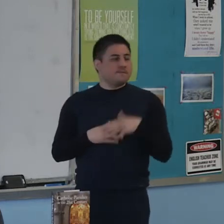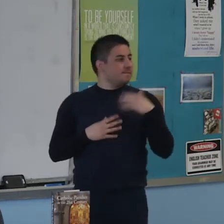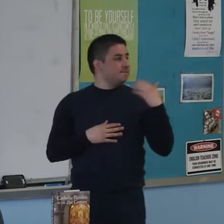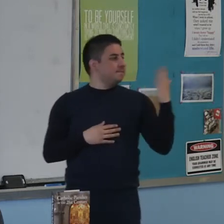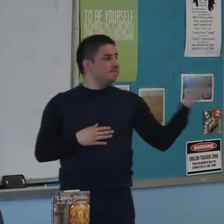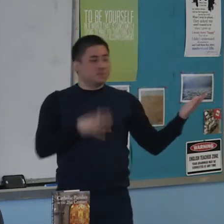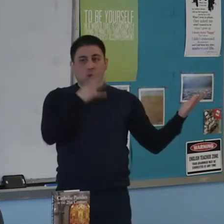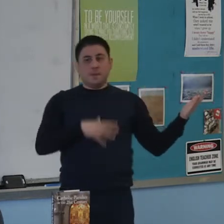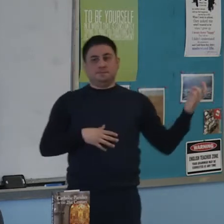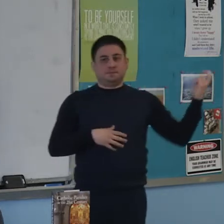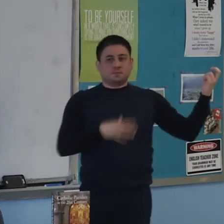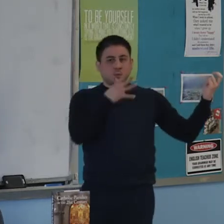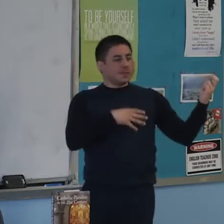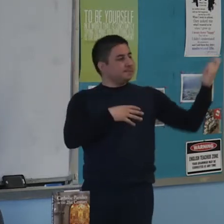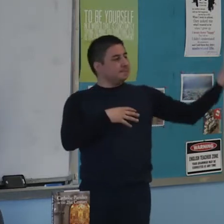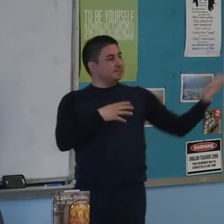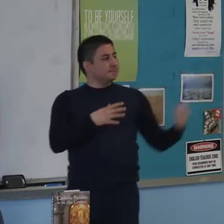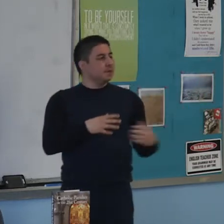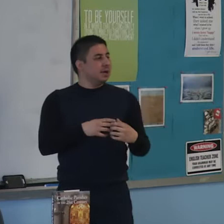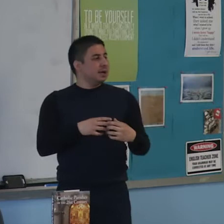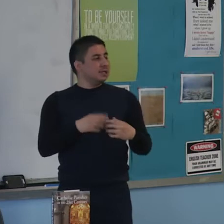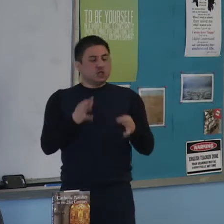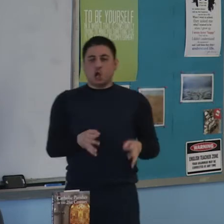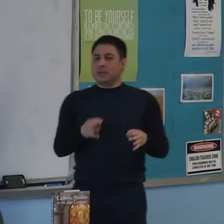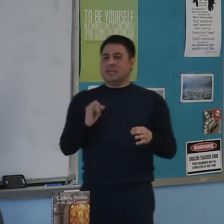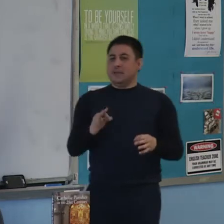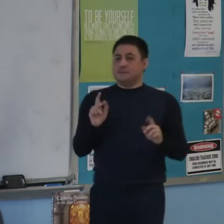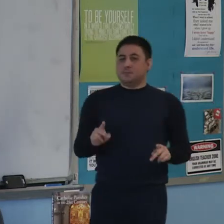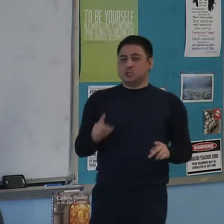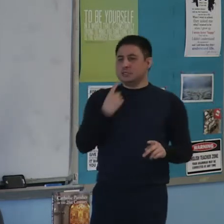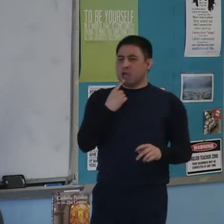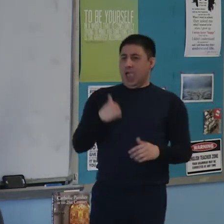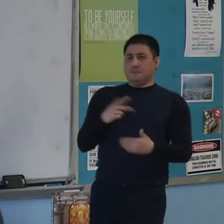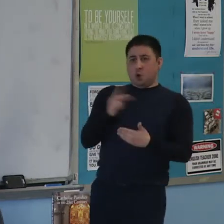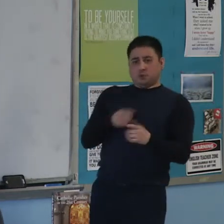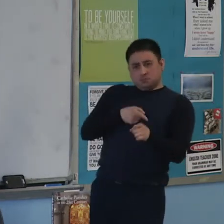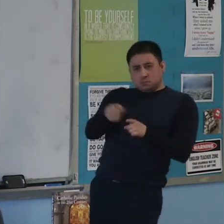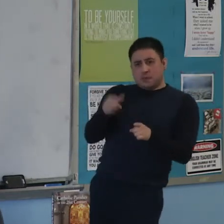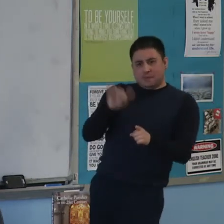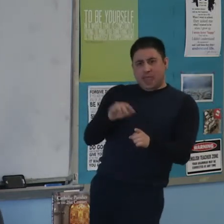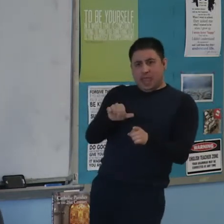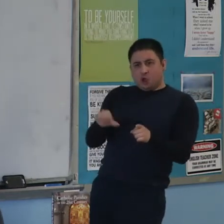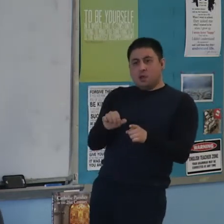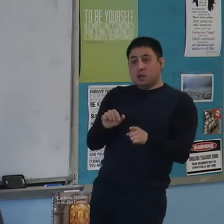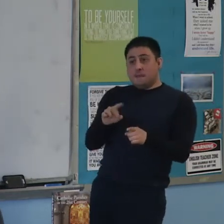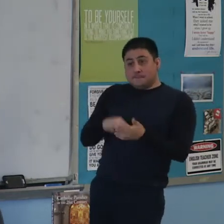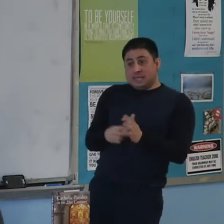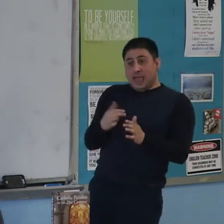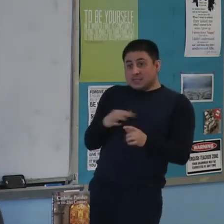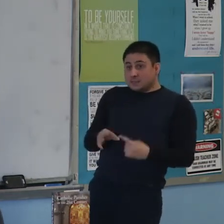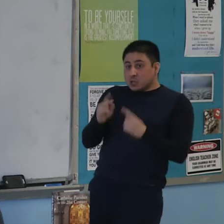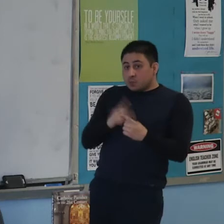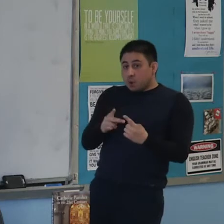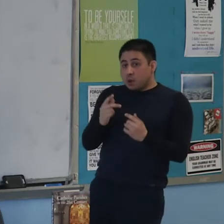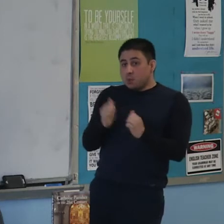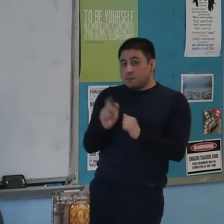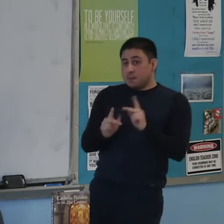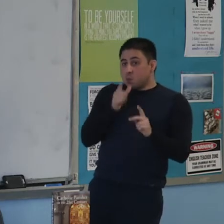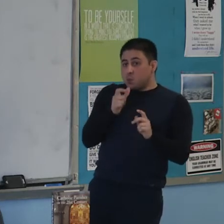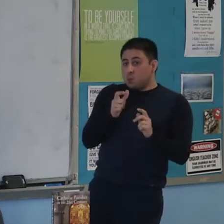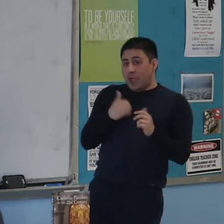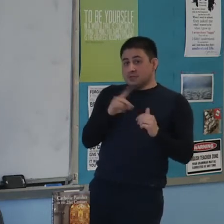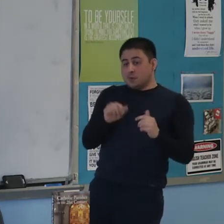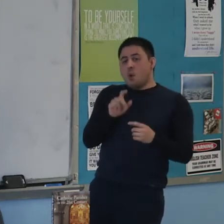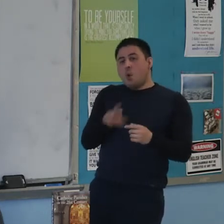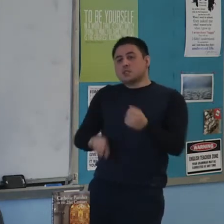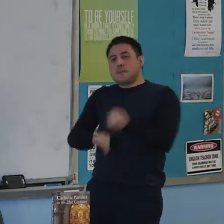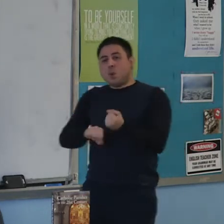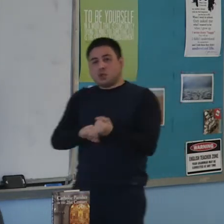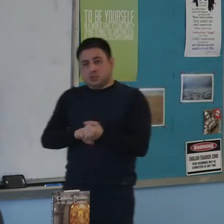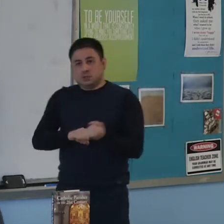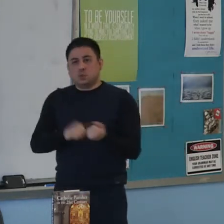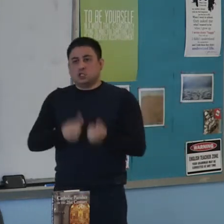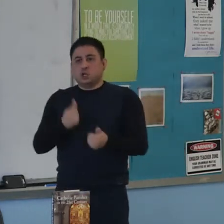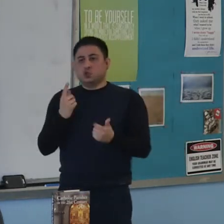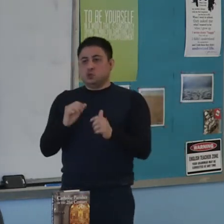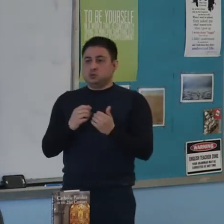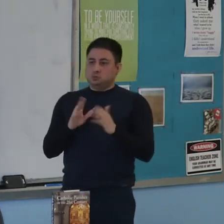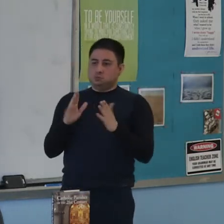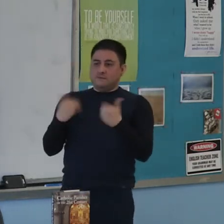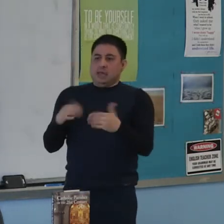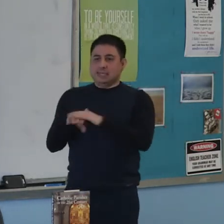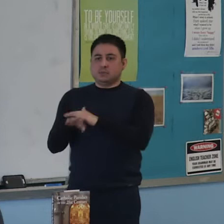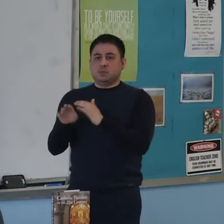[Question: Was there any way to sort of determine when people said they had a program for a particular area, but then they meant they had a special program for people with disabilities where they supports to make the programs that they had for everybody accessible to people with disabilities?]